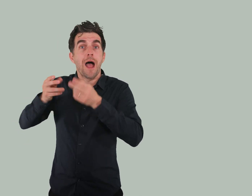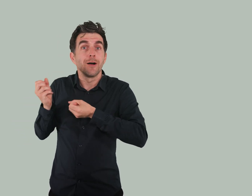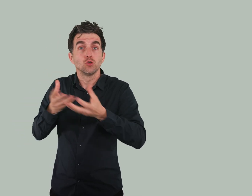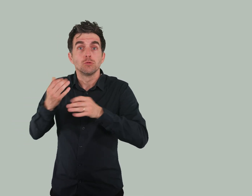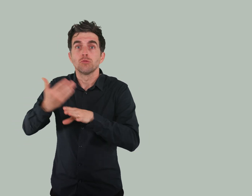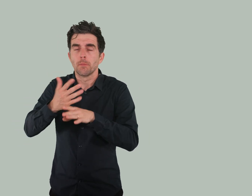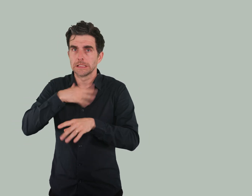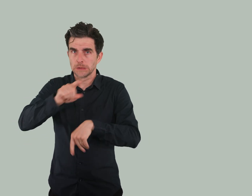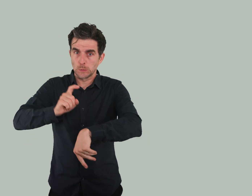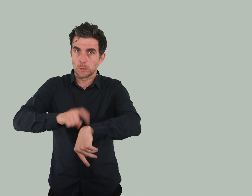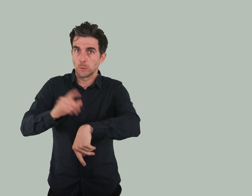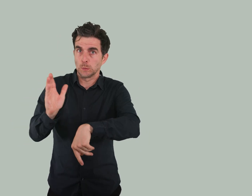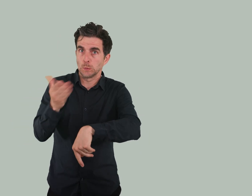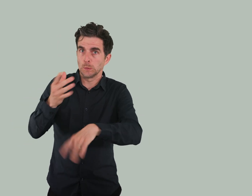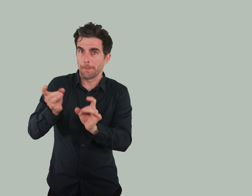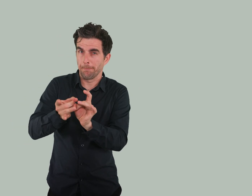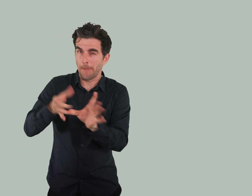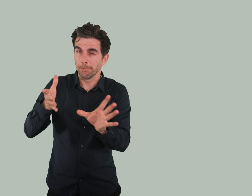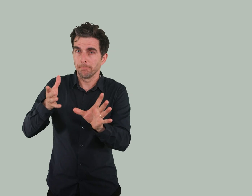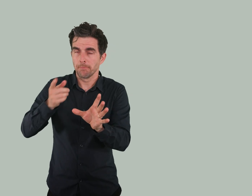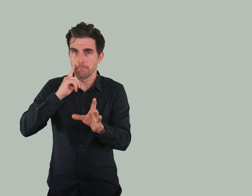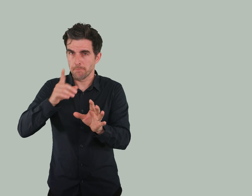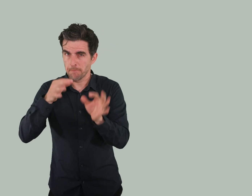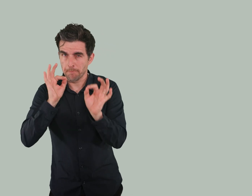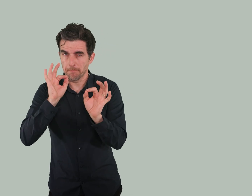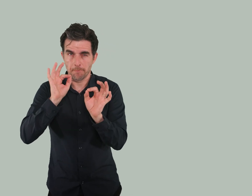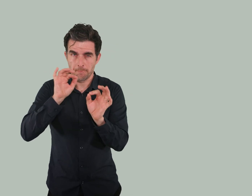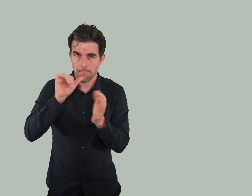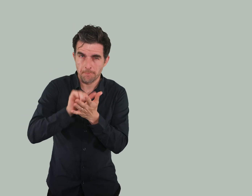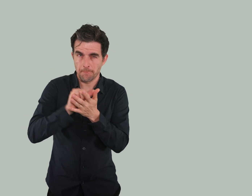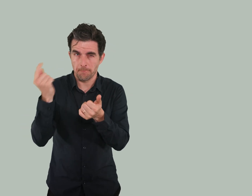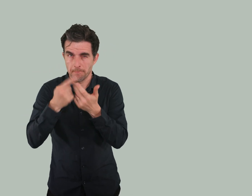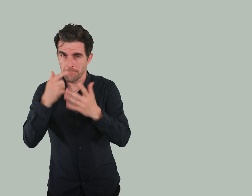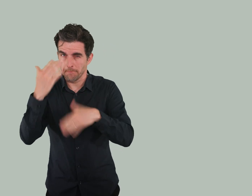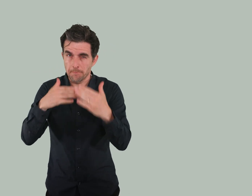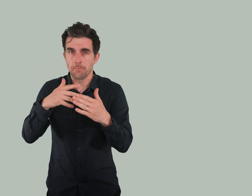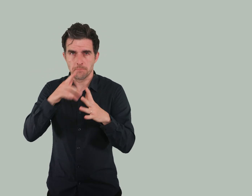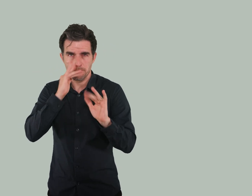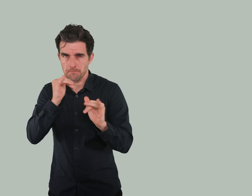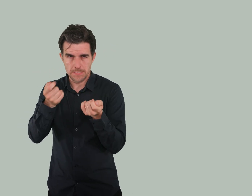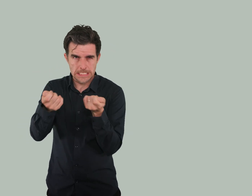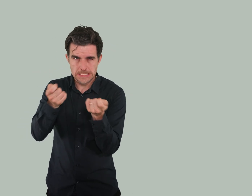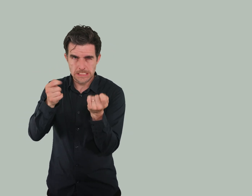Warehouse jobs require speed, precision and compliance